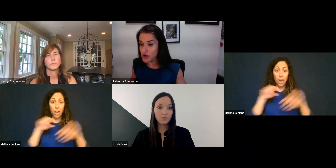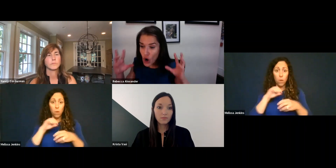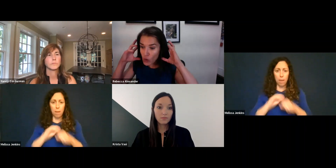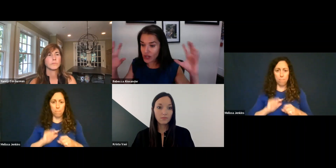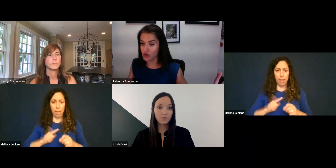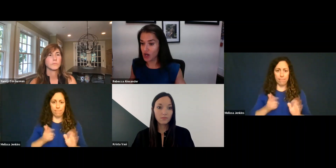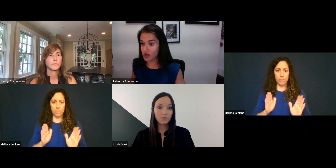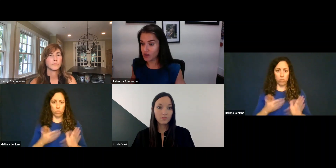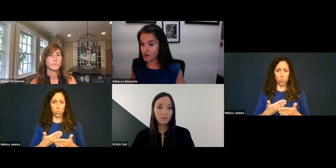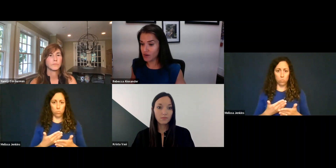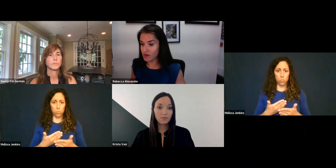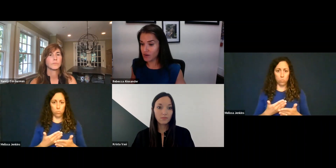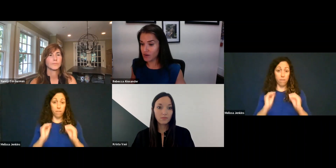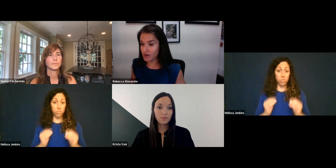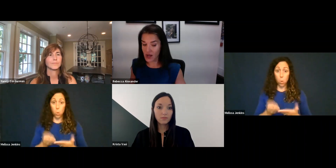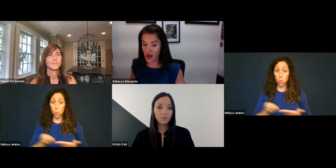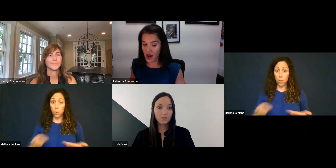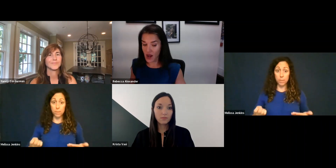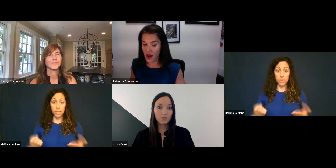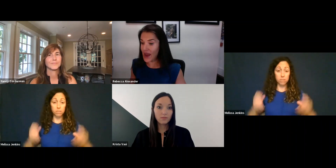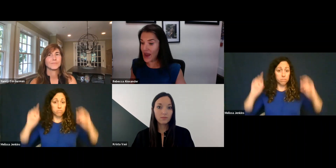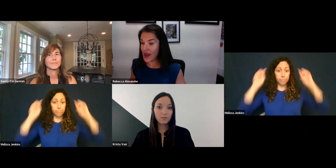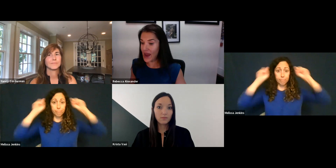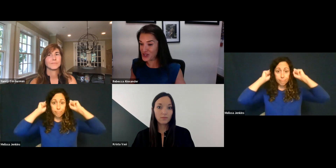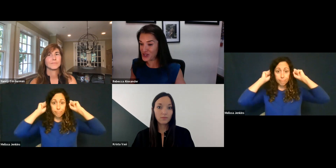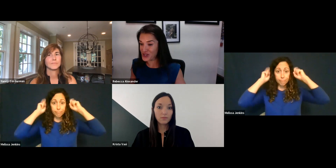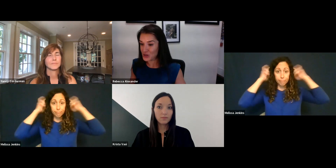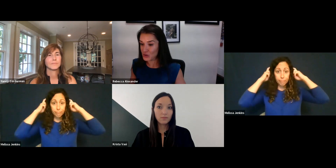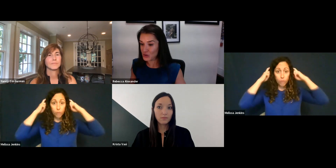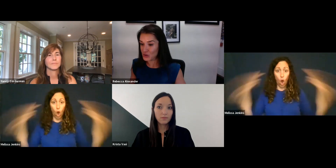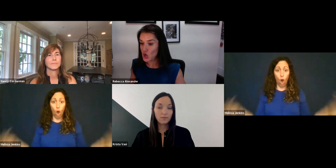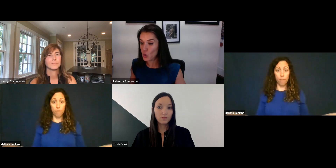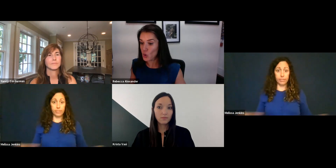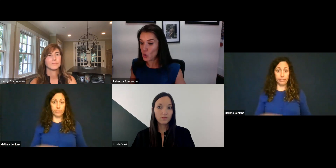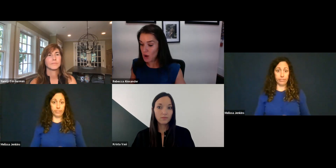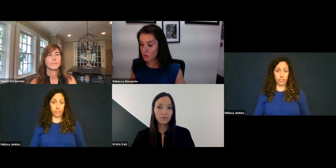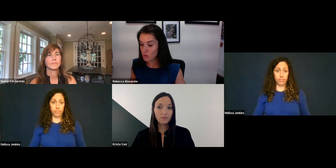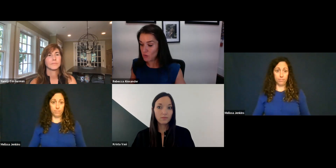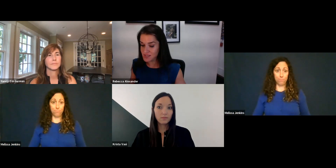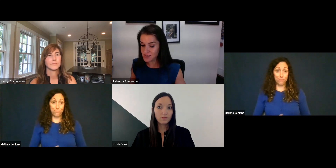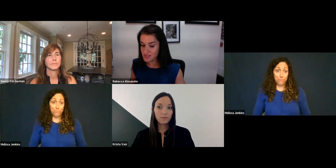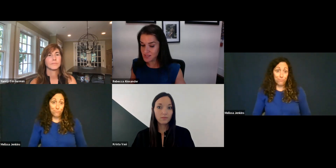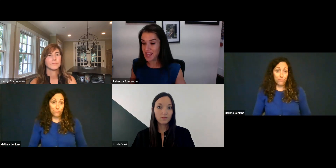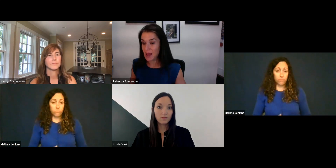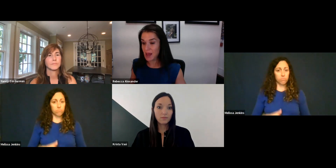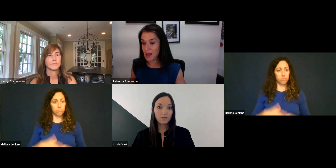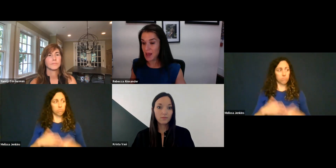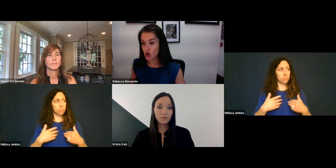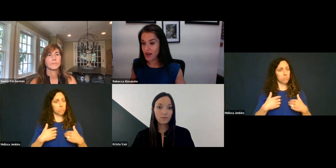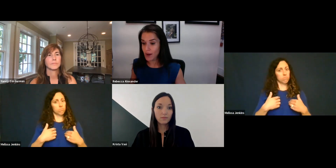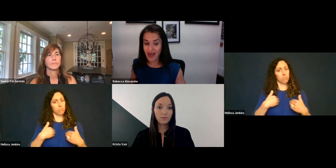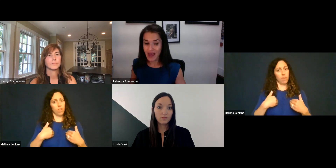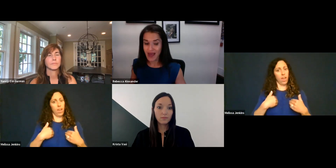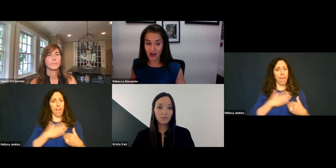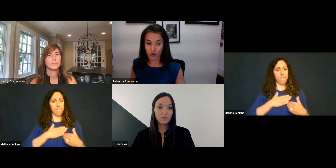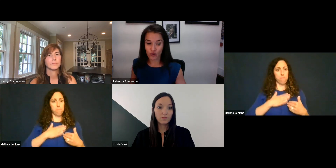and no ears on. And I'm able to create a workout for myself to get my heart rate up.